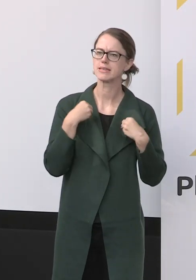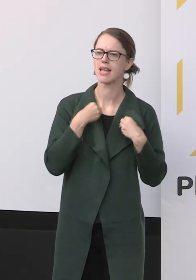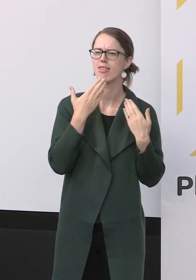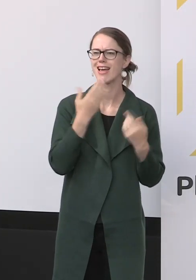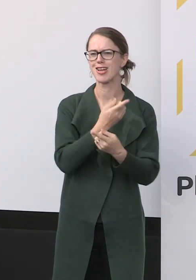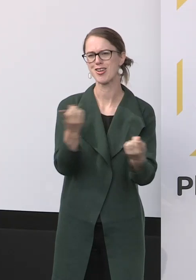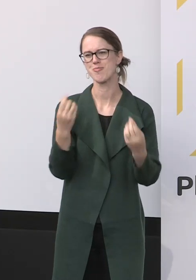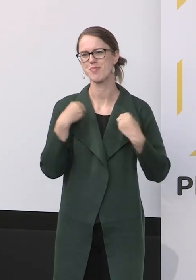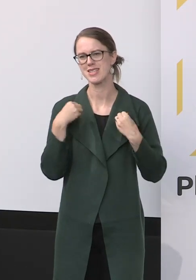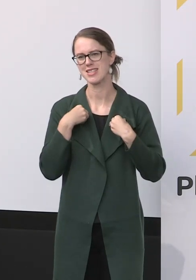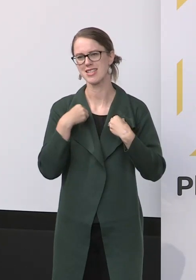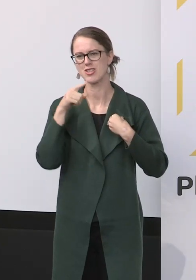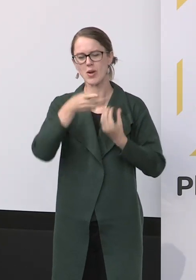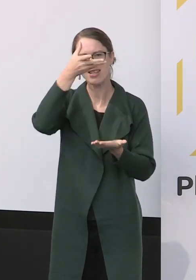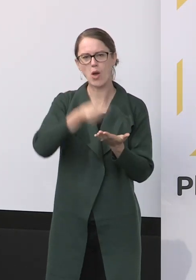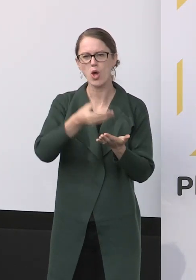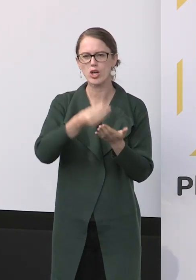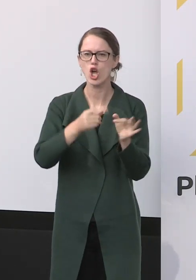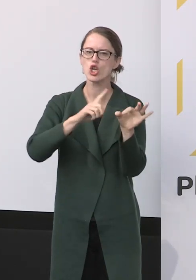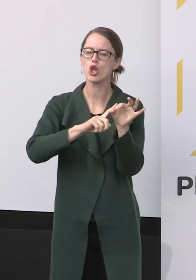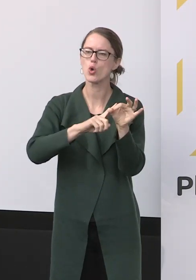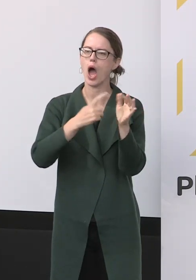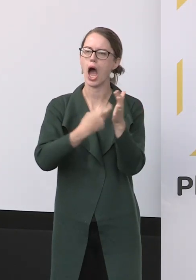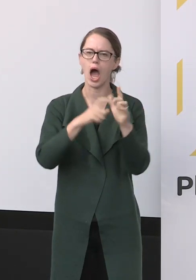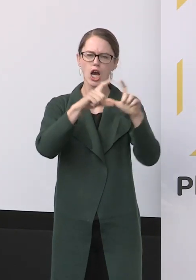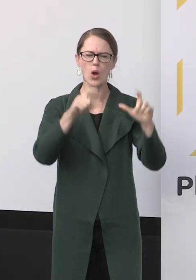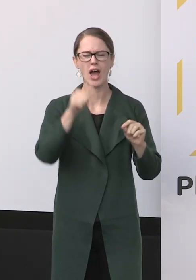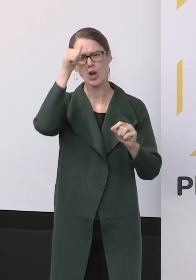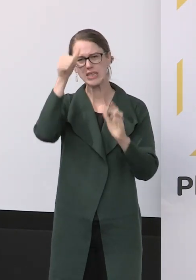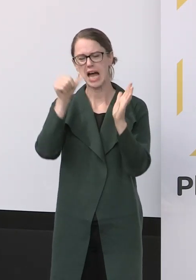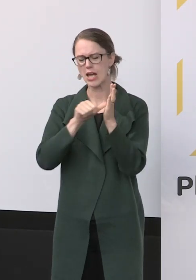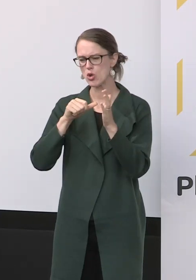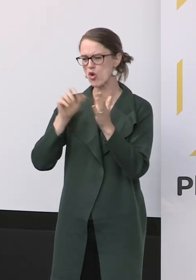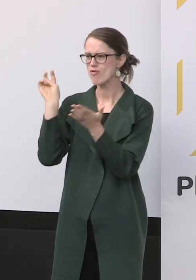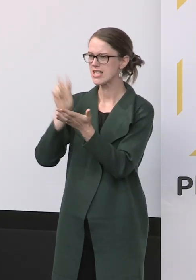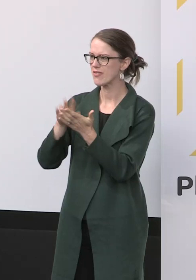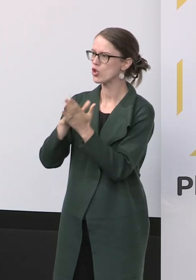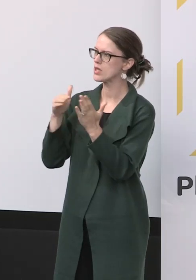like to also recognise the work being done by businesses and thank them for their work